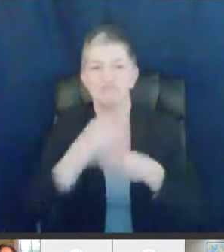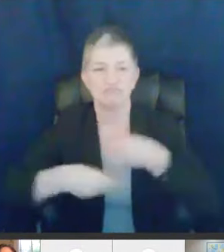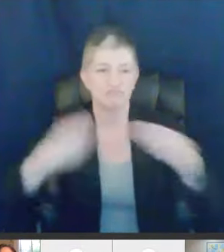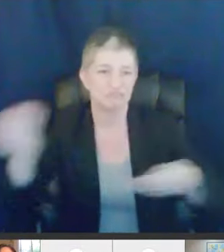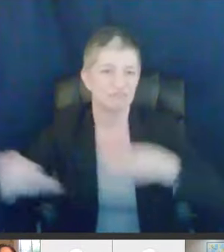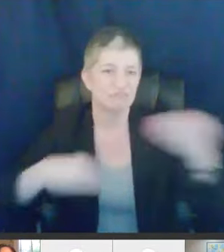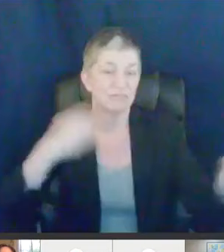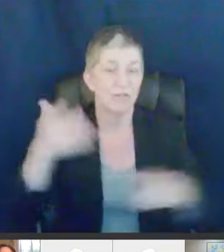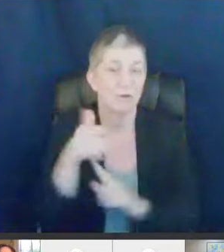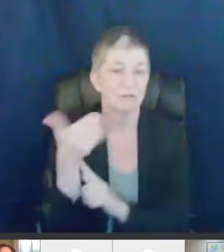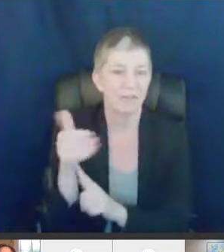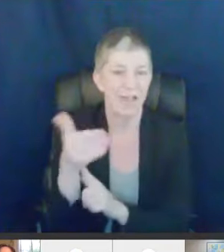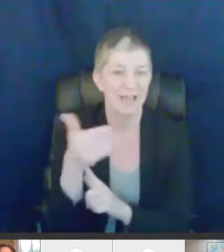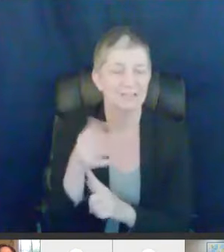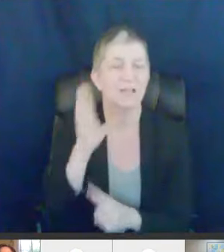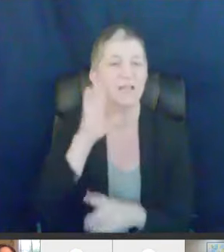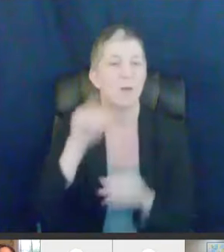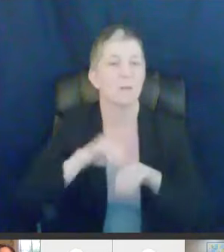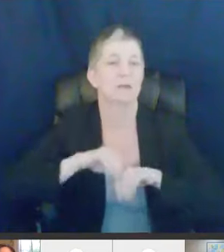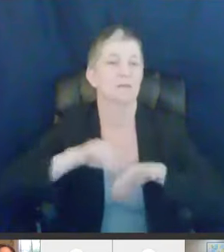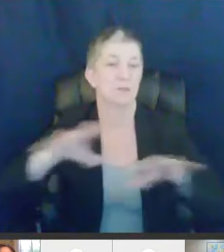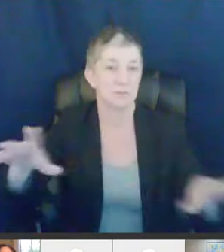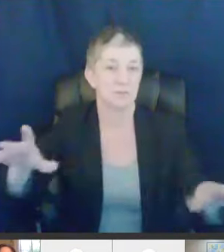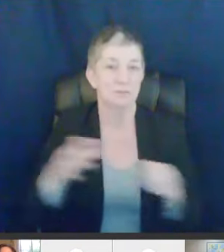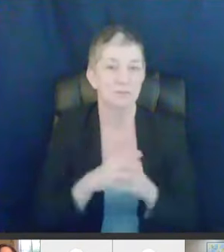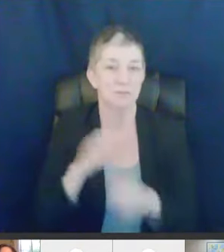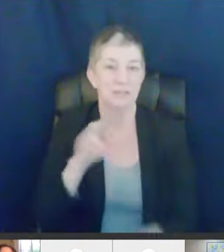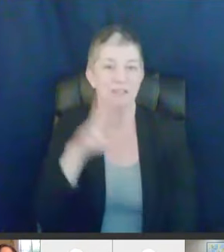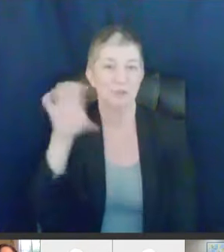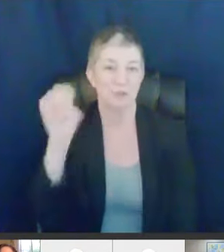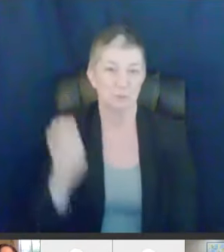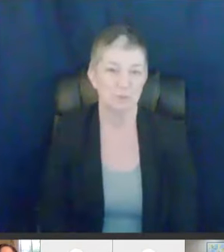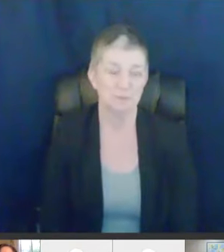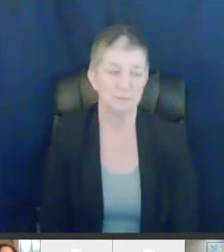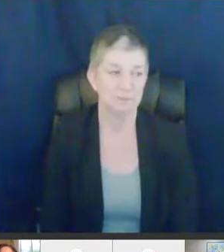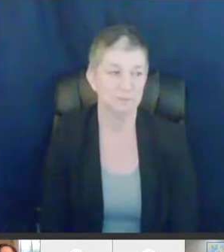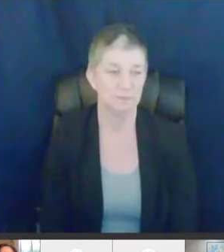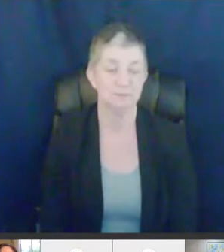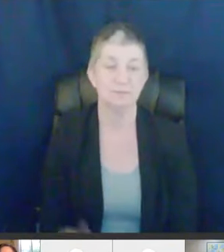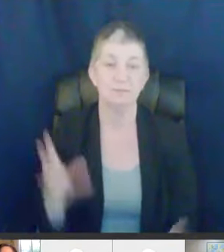flags will be distributed in in June and with that I will turn over to the press